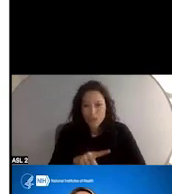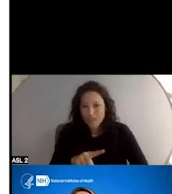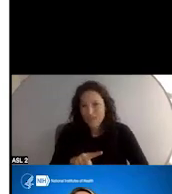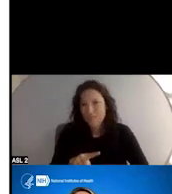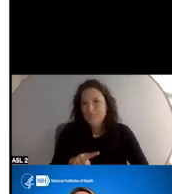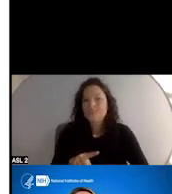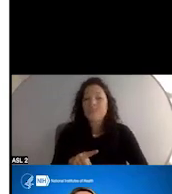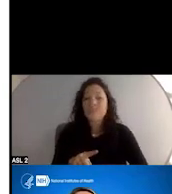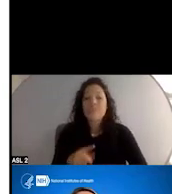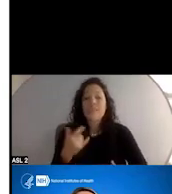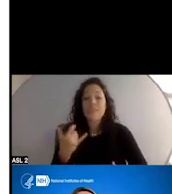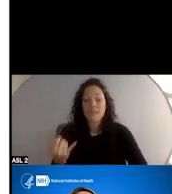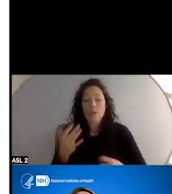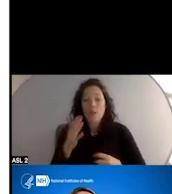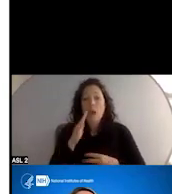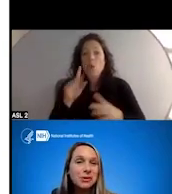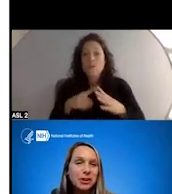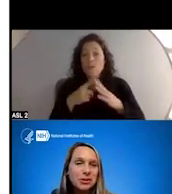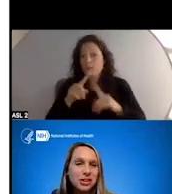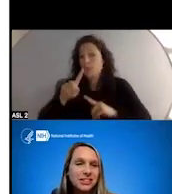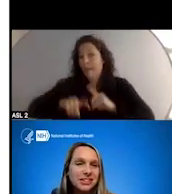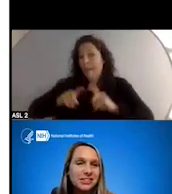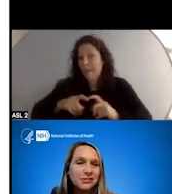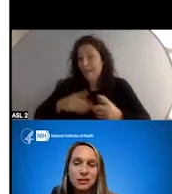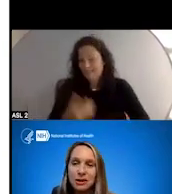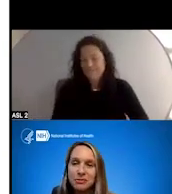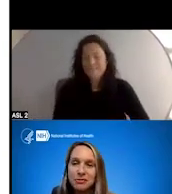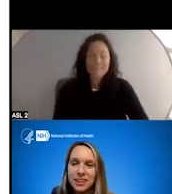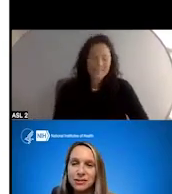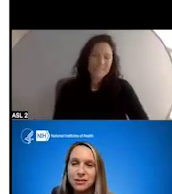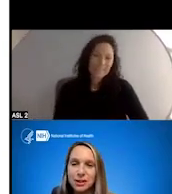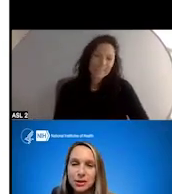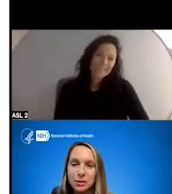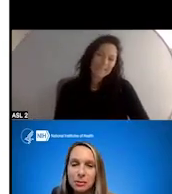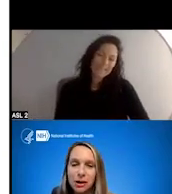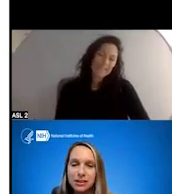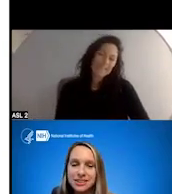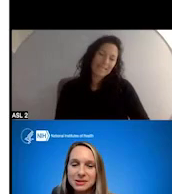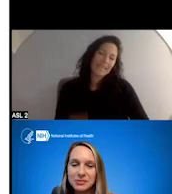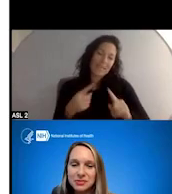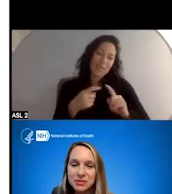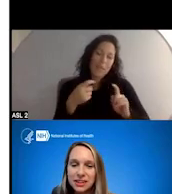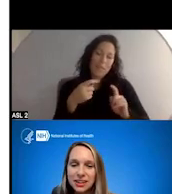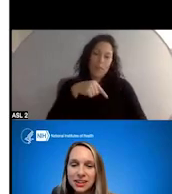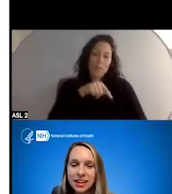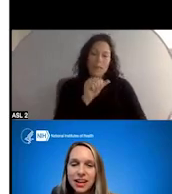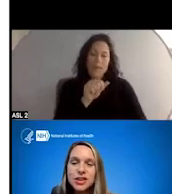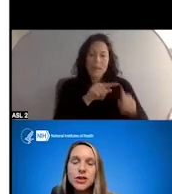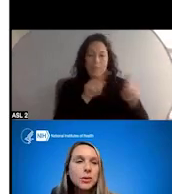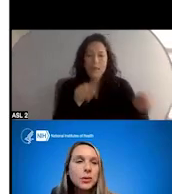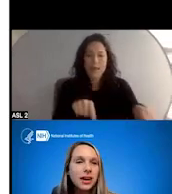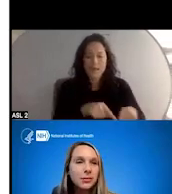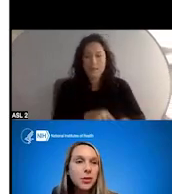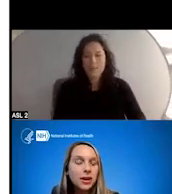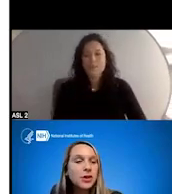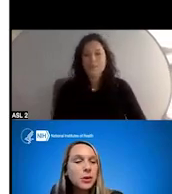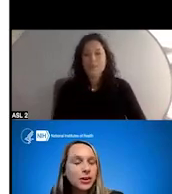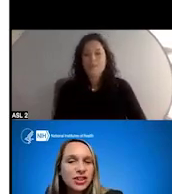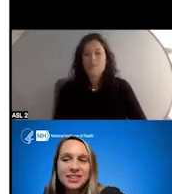And I'm going to start asking some questions from the Q&A box. So there were quite a few questions,